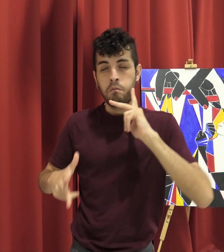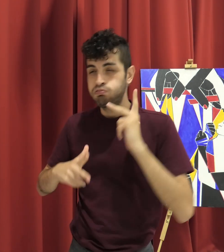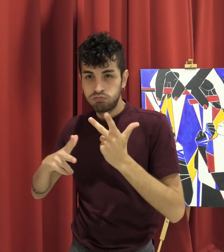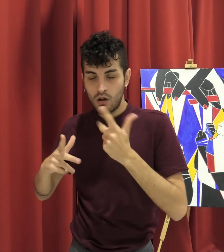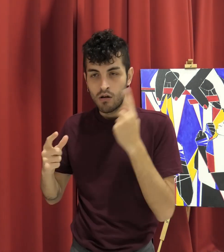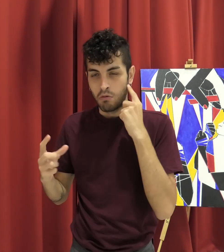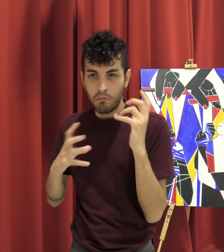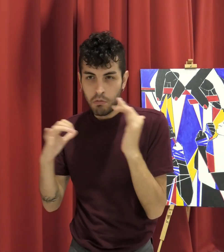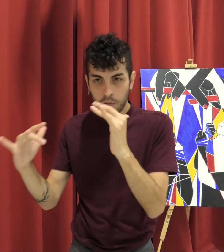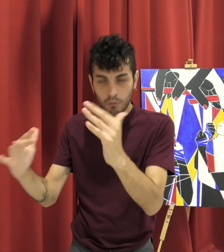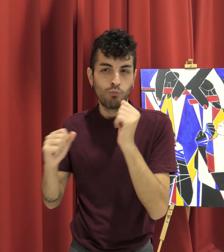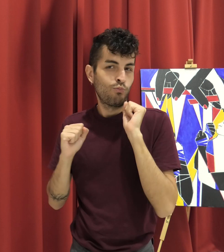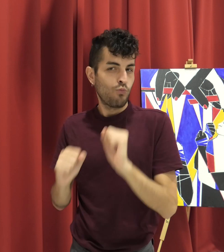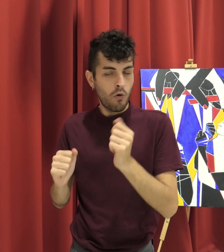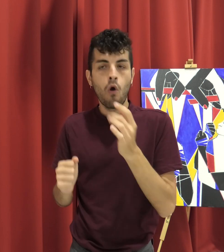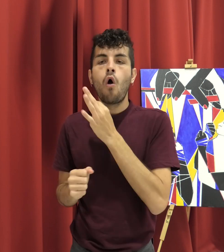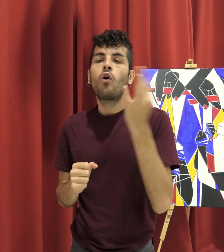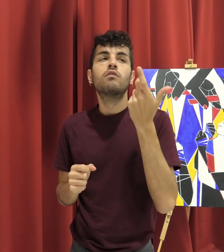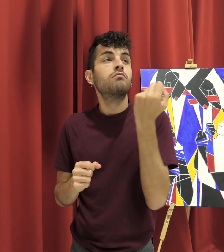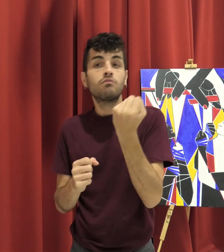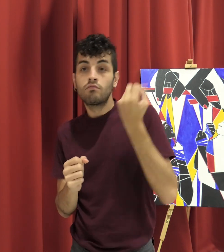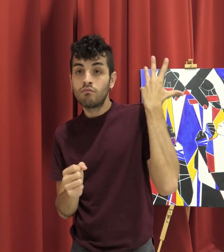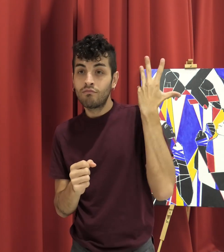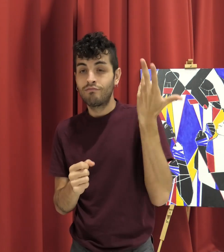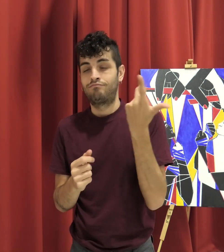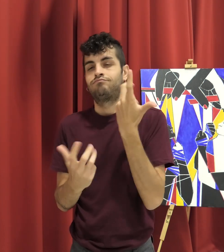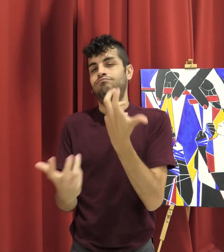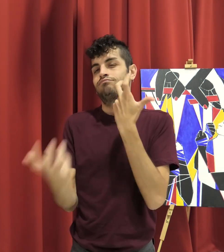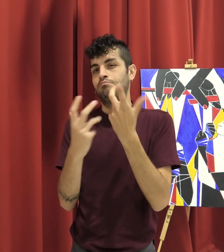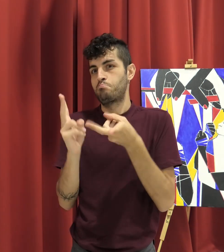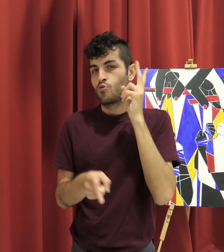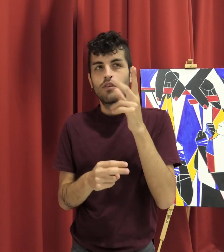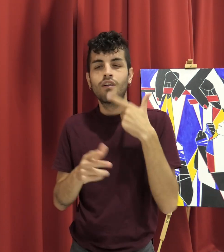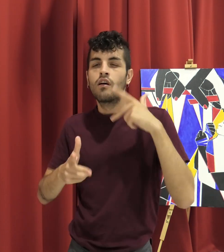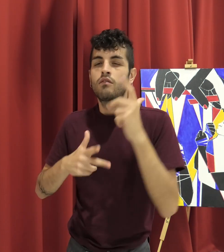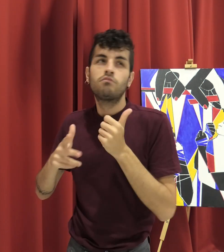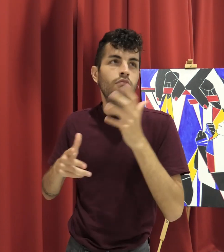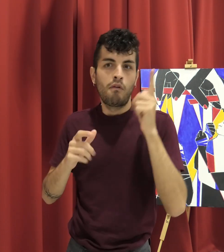varies according to the type of music. Using a projector can give an even better performance